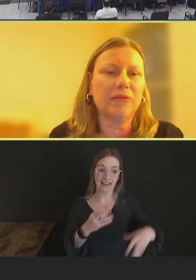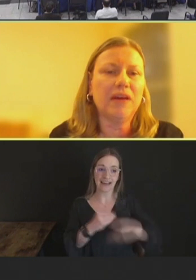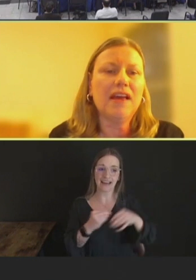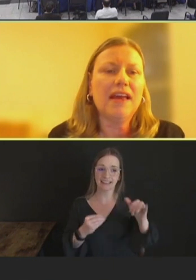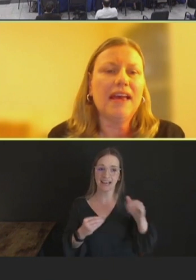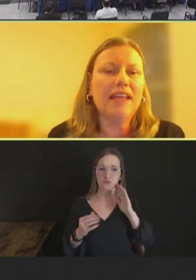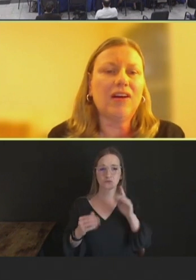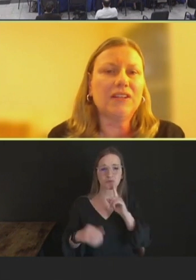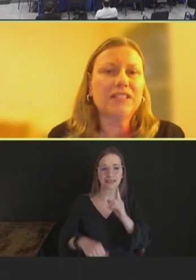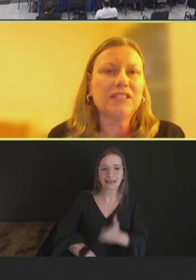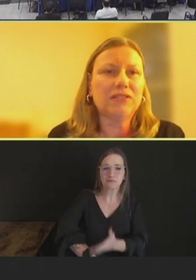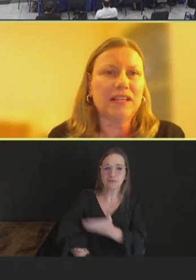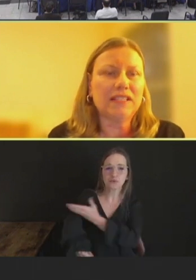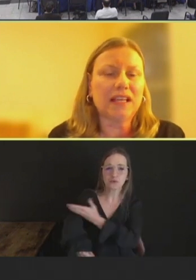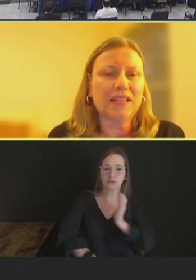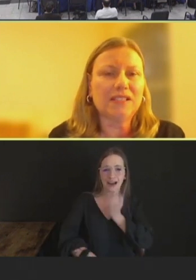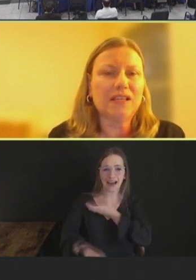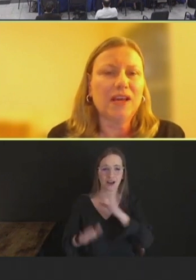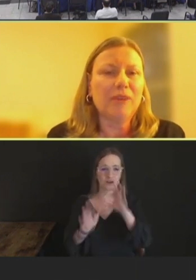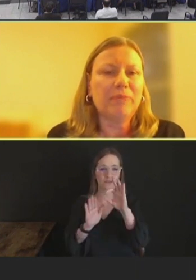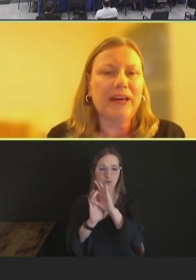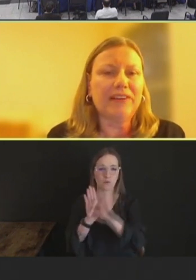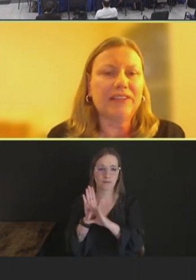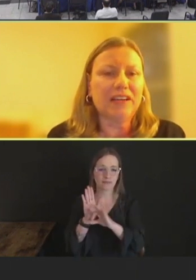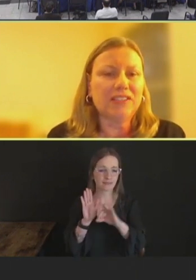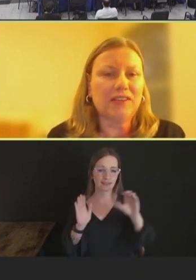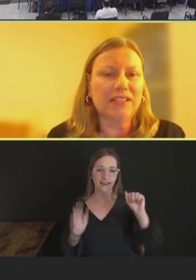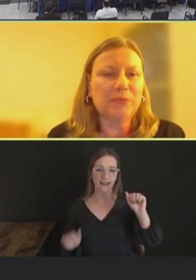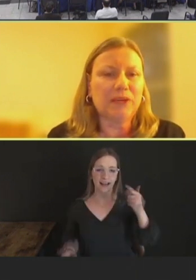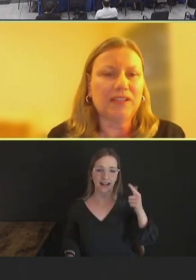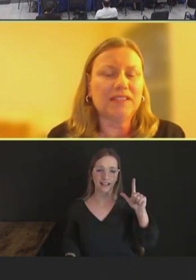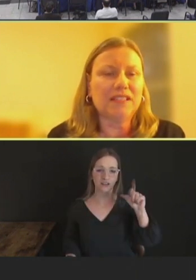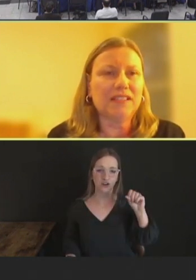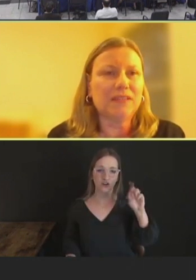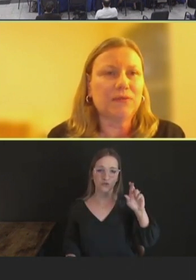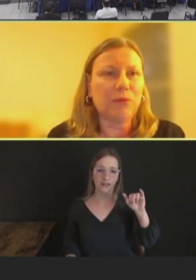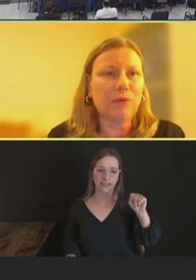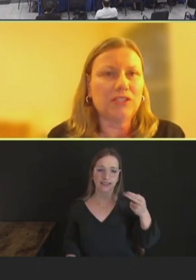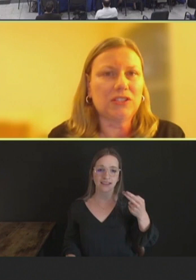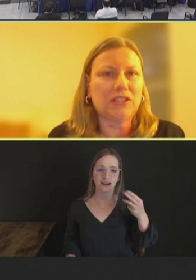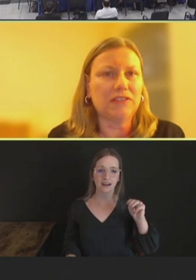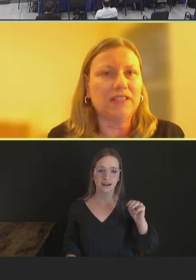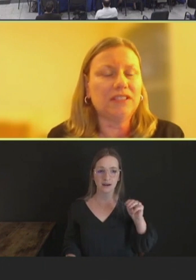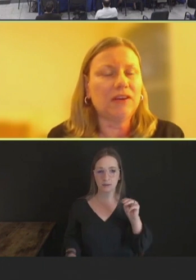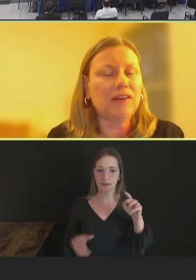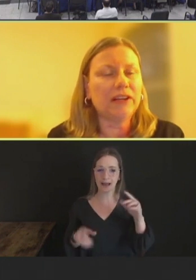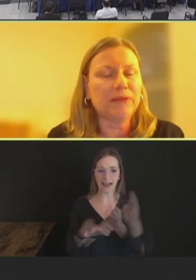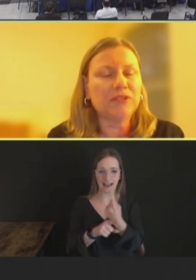And it also lets us better characterize pregnancies for which there is no outcome.